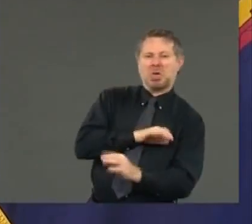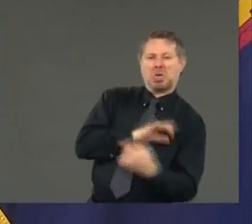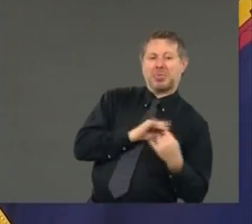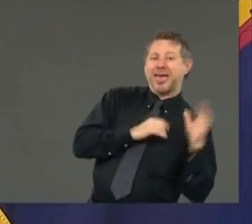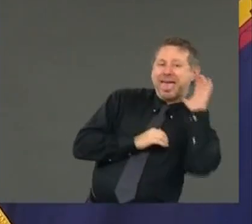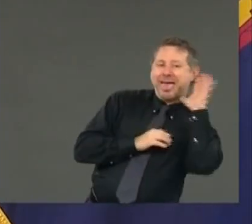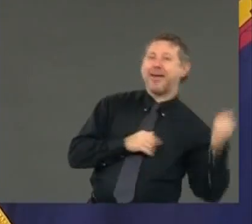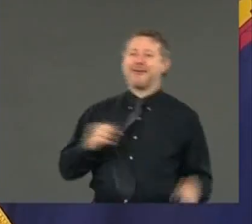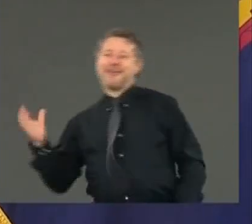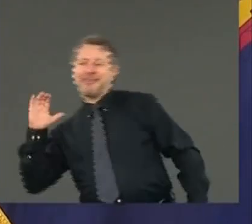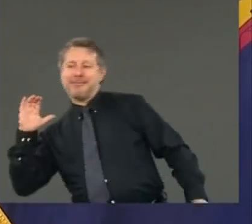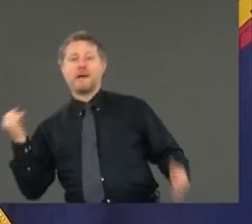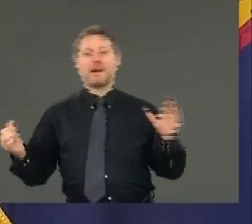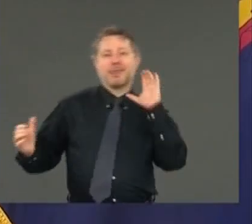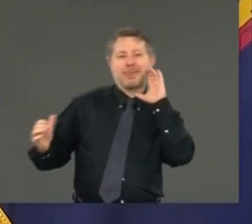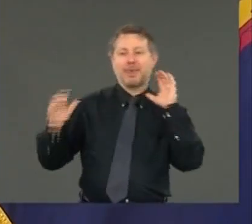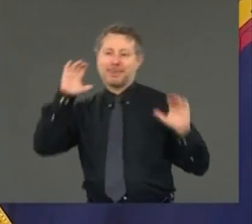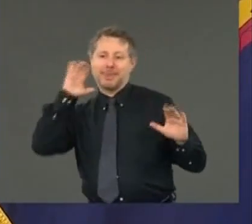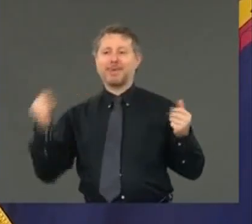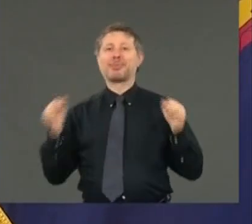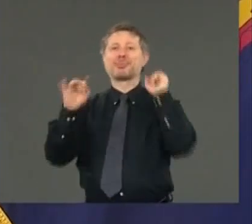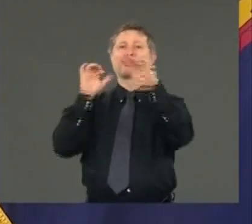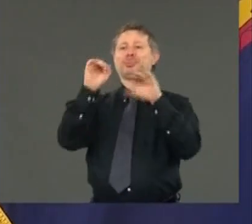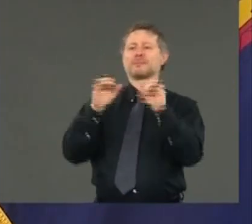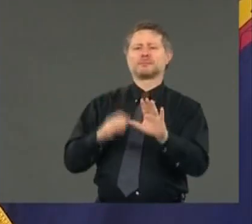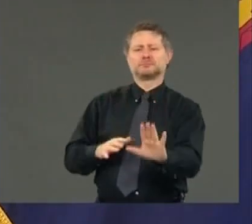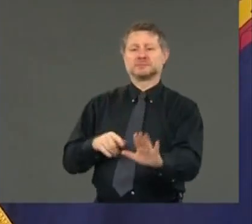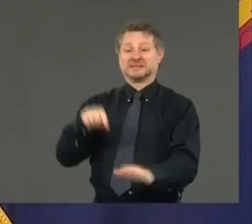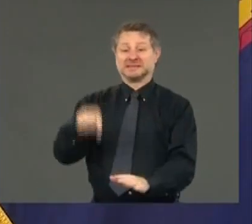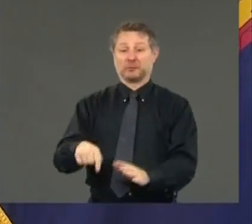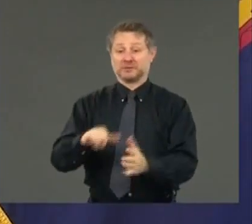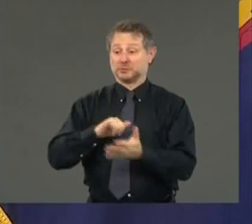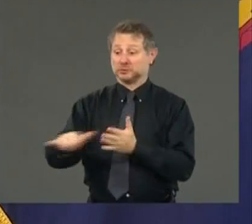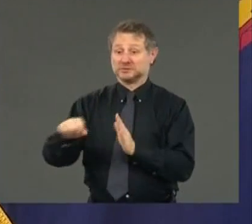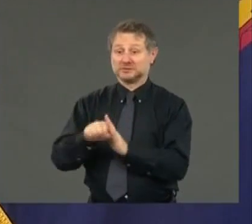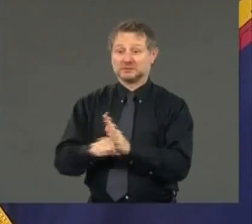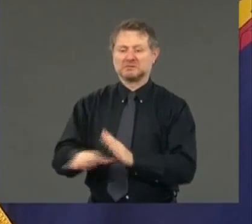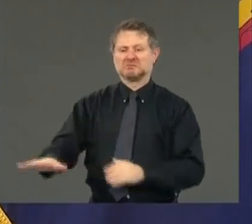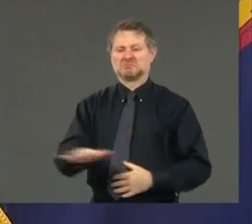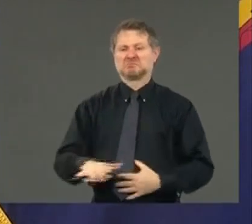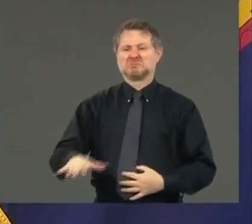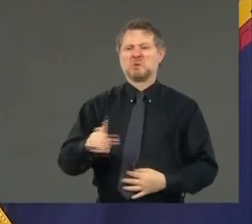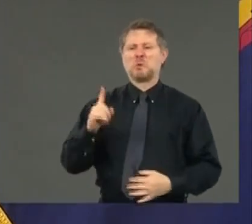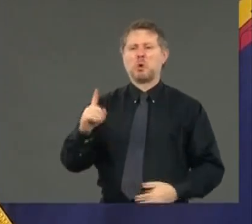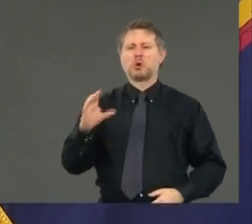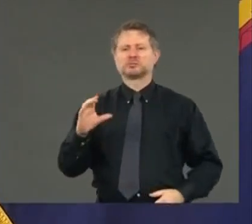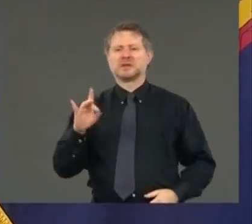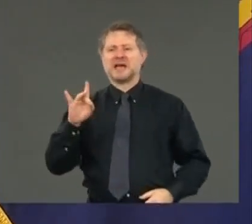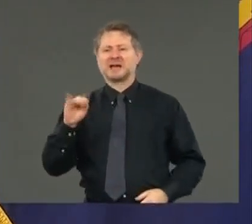YOU JUXTAPOSE TWO DIFFERENT THINGS TWO WE HAVE ABOUT 180